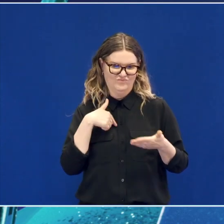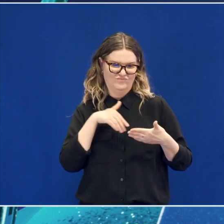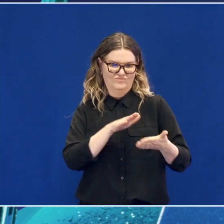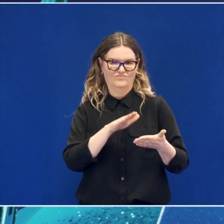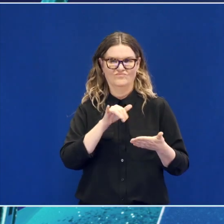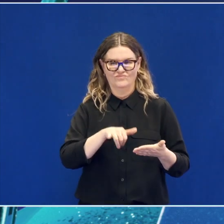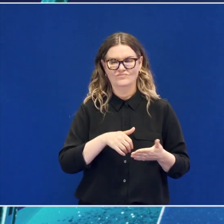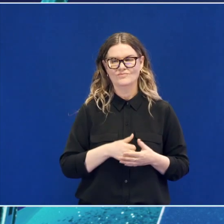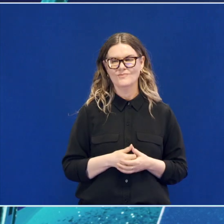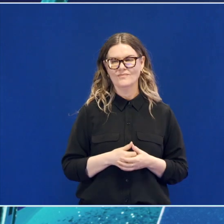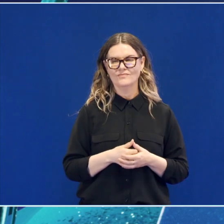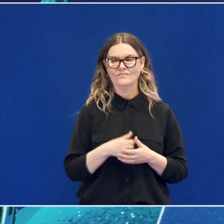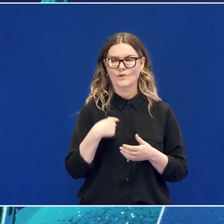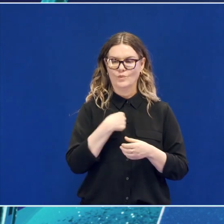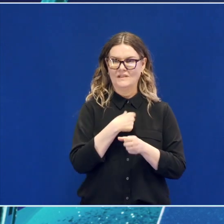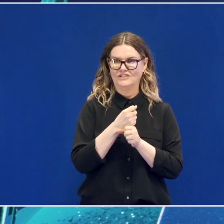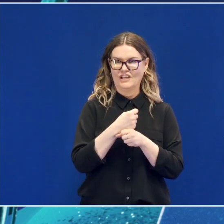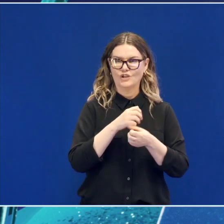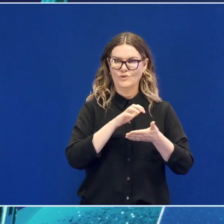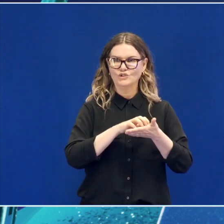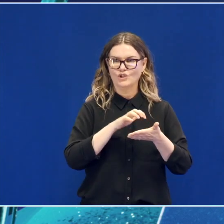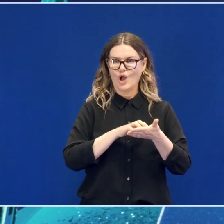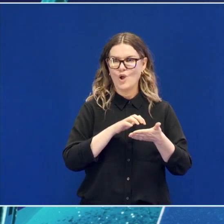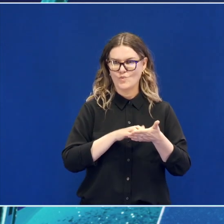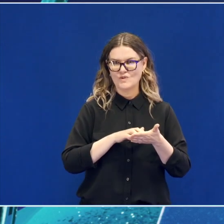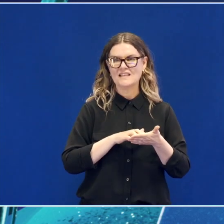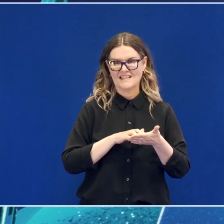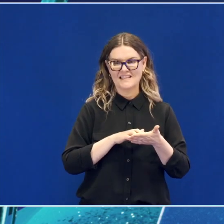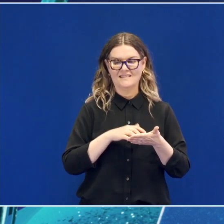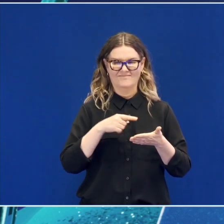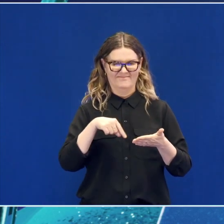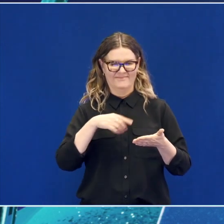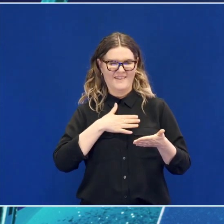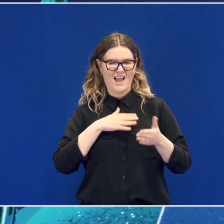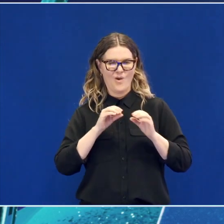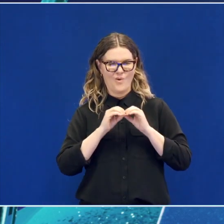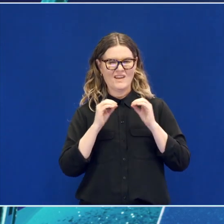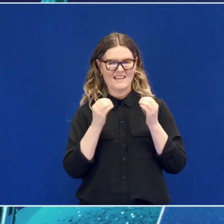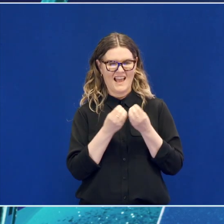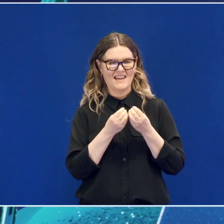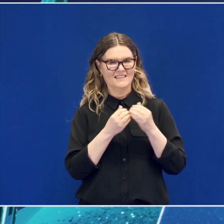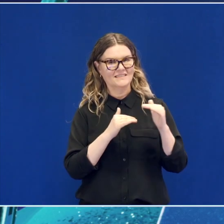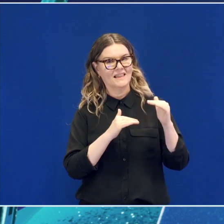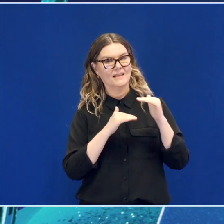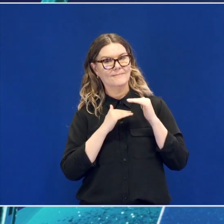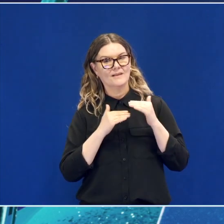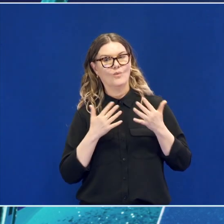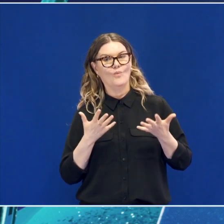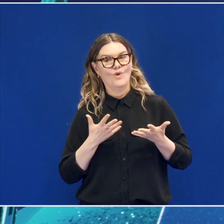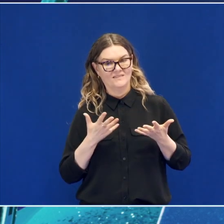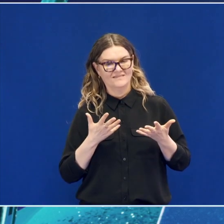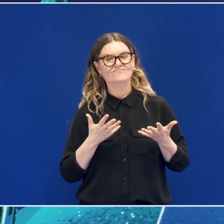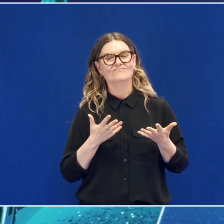in our organization was often not how quickly we could -- was how quickly we could create the code.